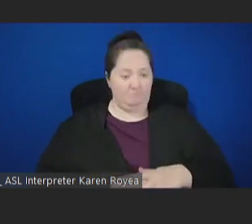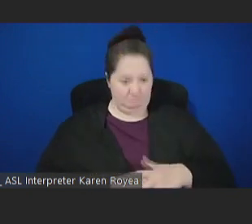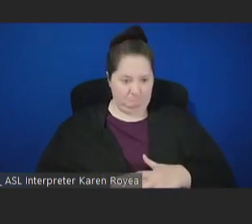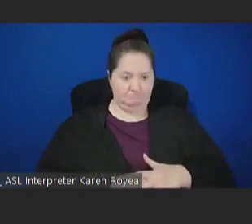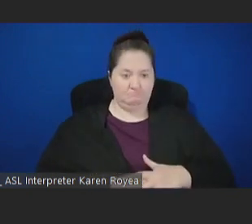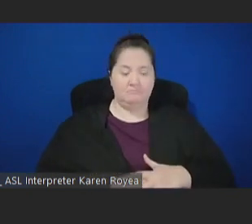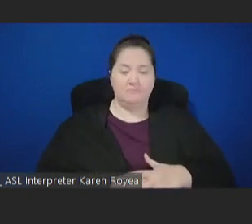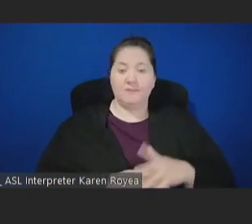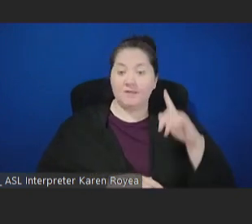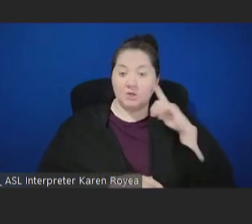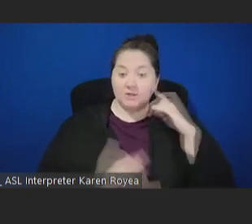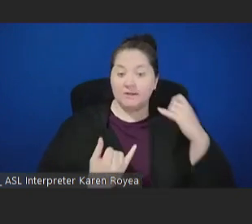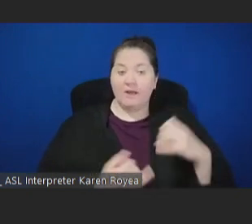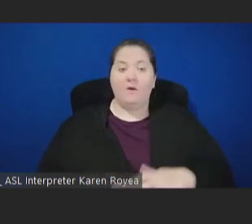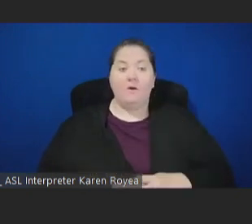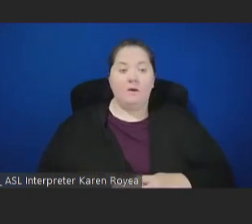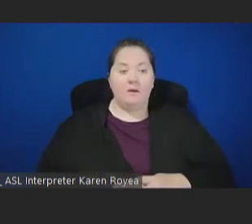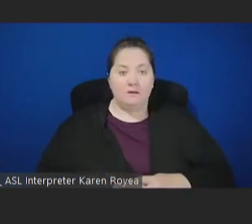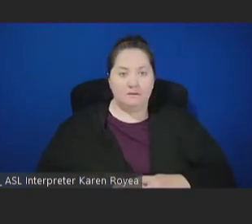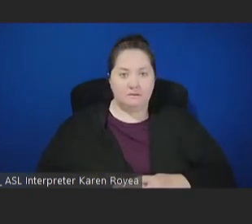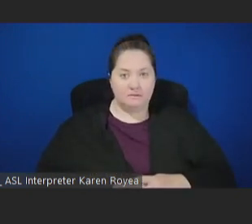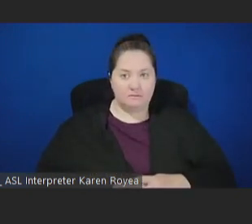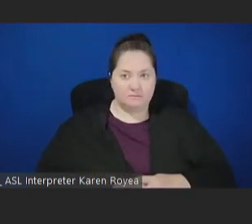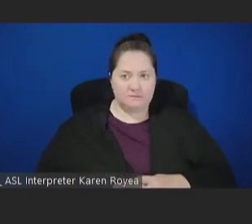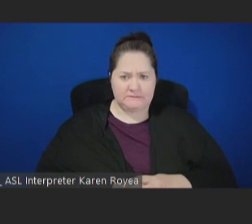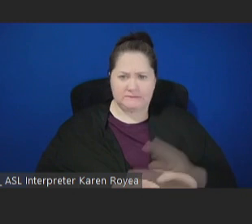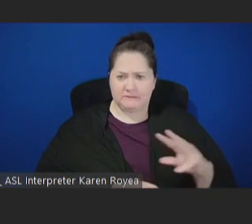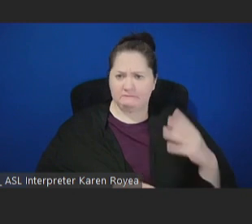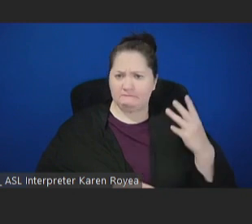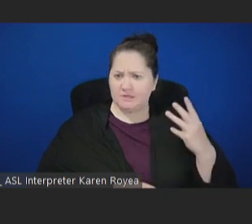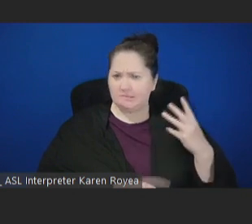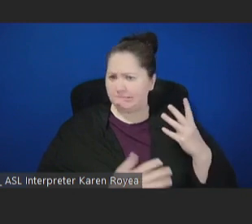Roxana Diba: And I don't know if my video is coming up, but, you know,